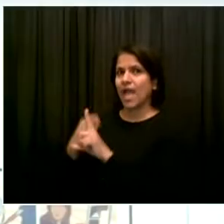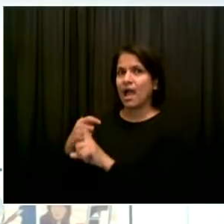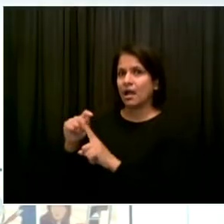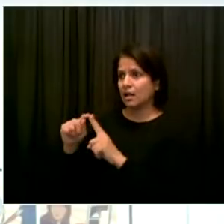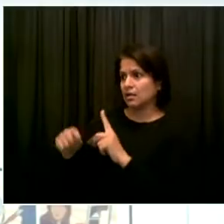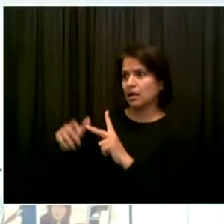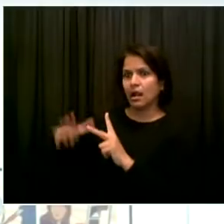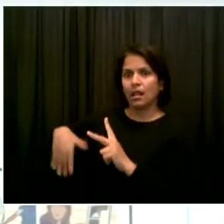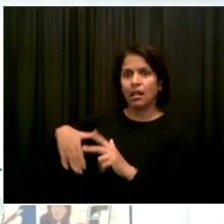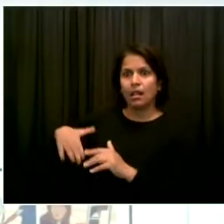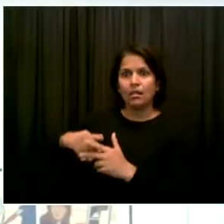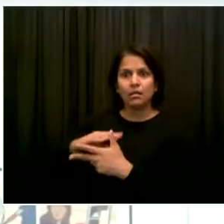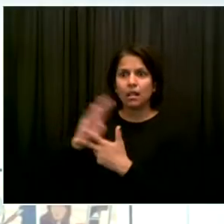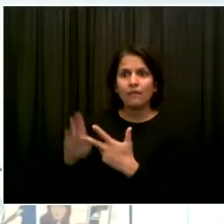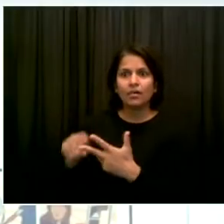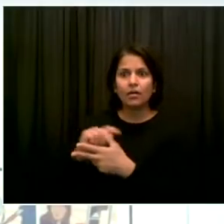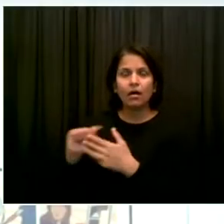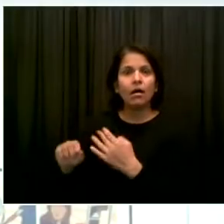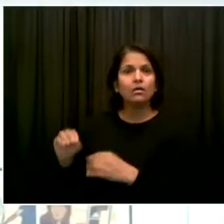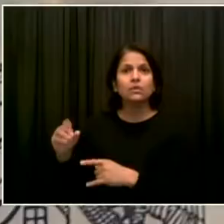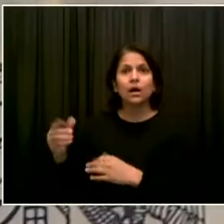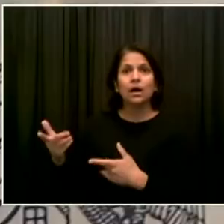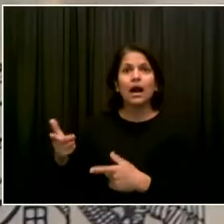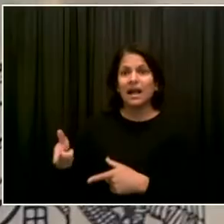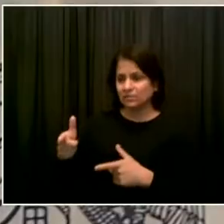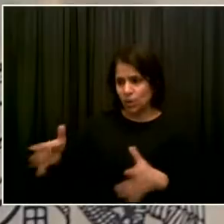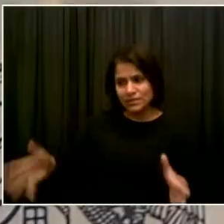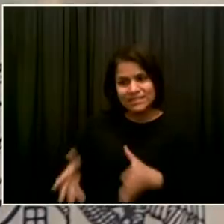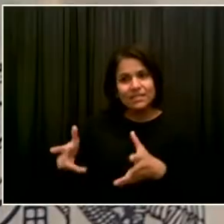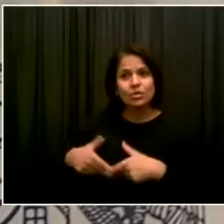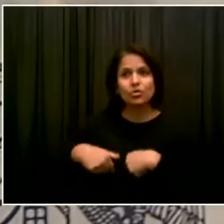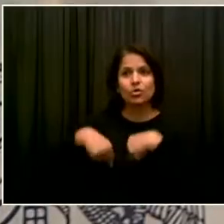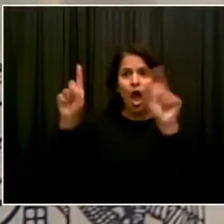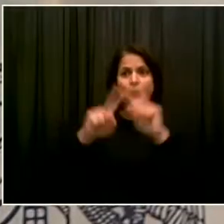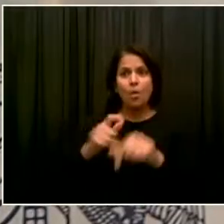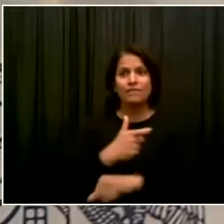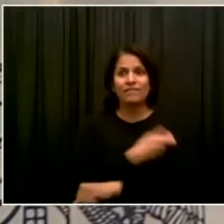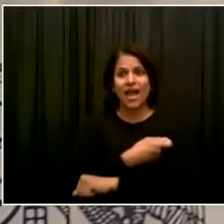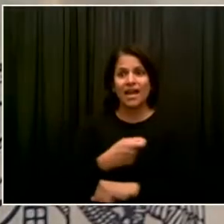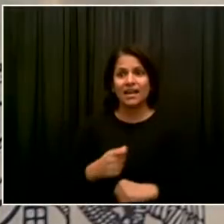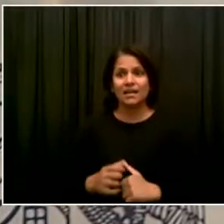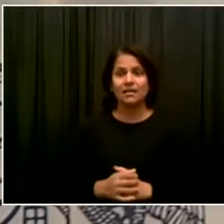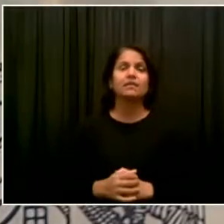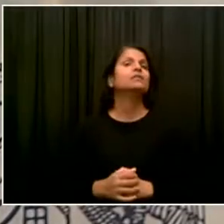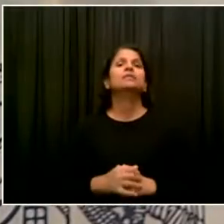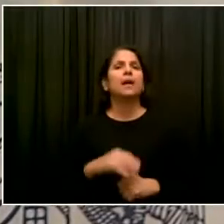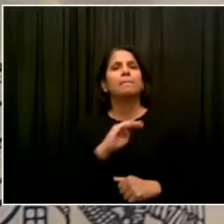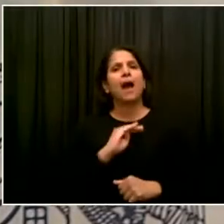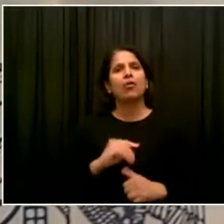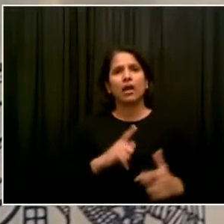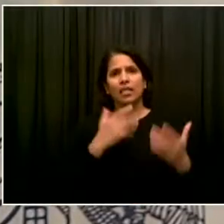SEVERE OUTCOMES, TODAY IS THE DAY YOU HERDA IT FROM ME BEFORE, RUN, DON'T WALK START GETTING THE PROTECTION